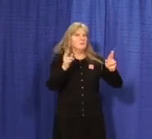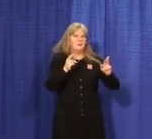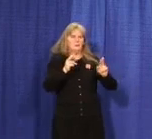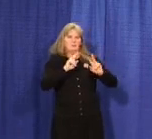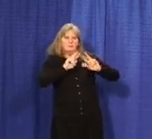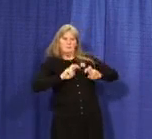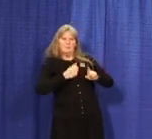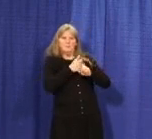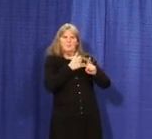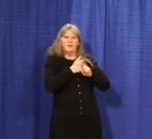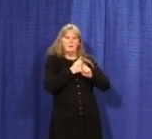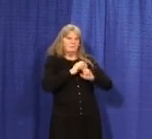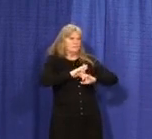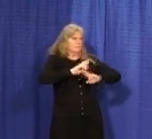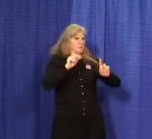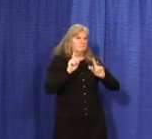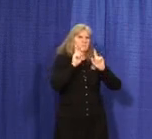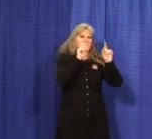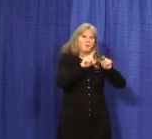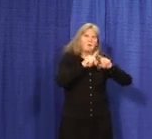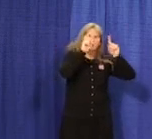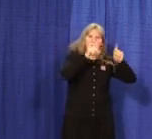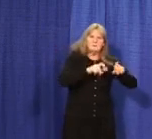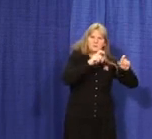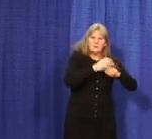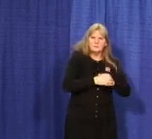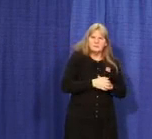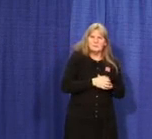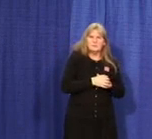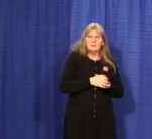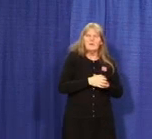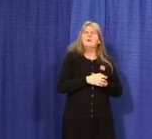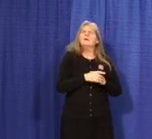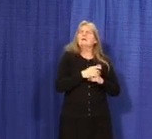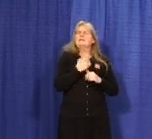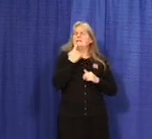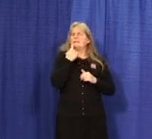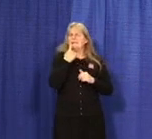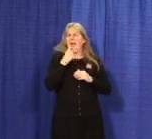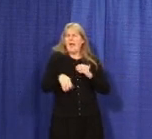Yesterday, we did expand the exposure dates at the Bighorn motile based on recent contact